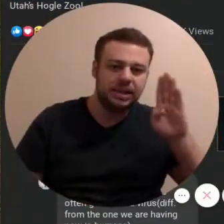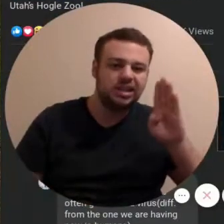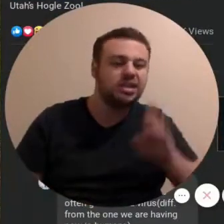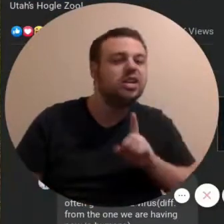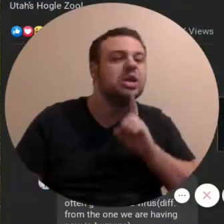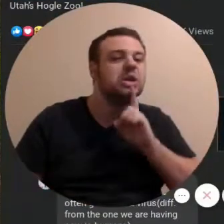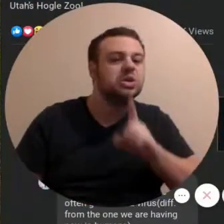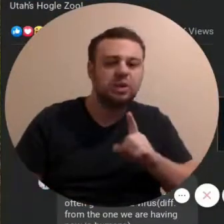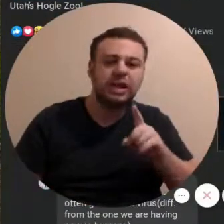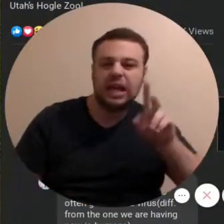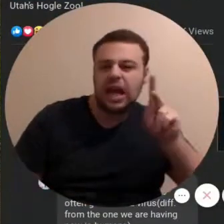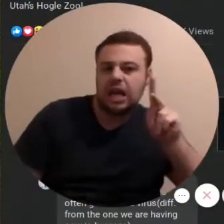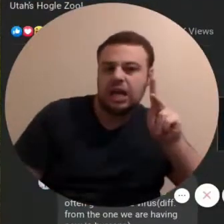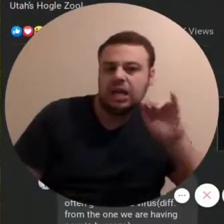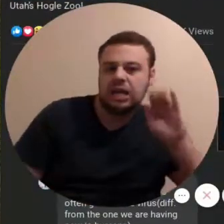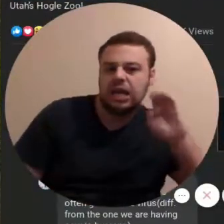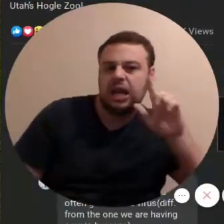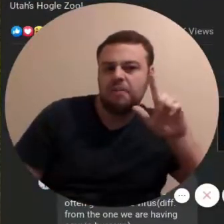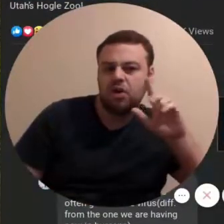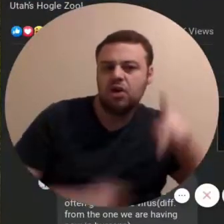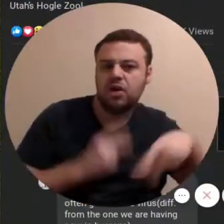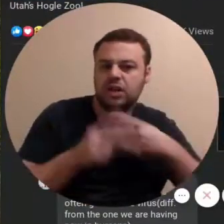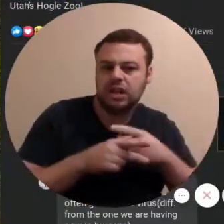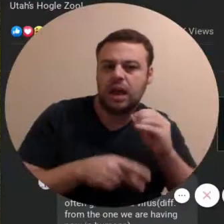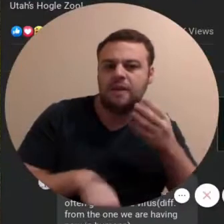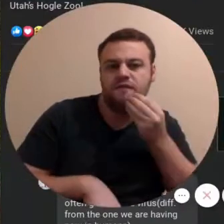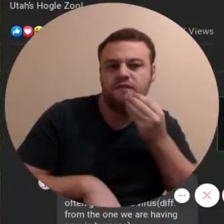And then we also give them some bones and stuff to gnaw on, to help keep